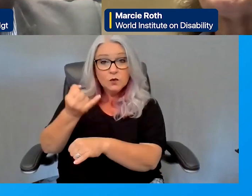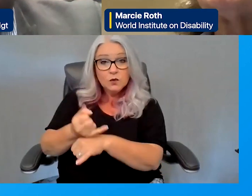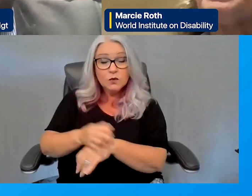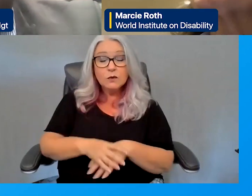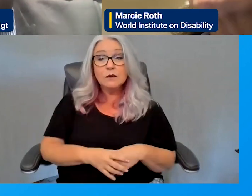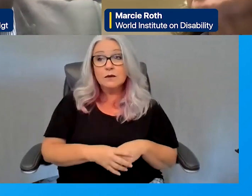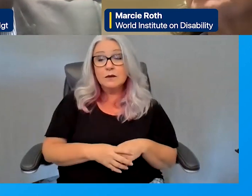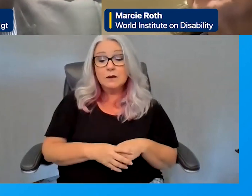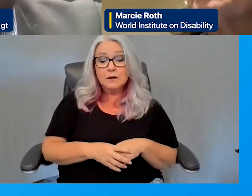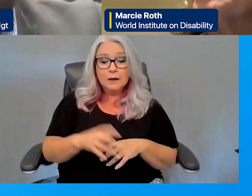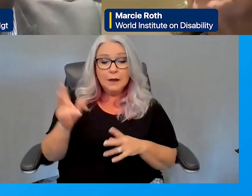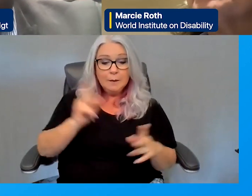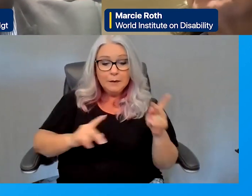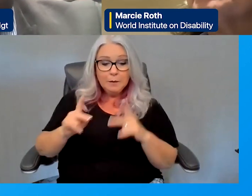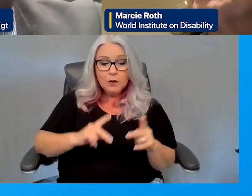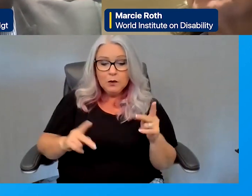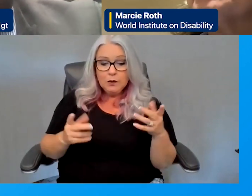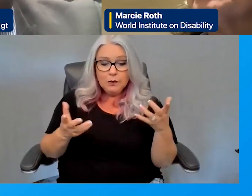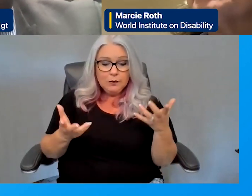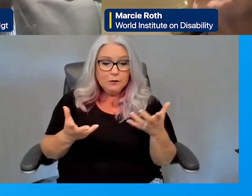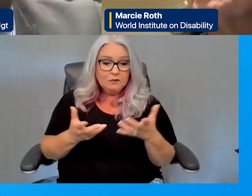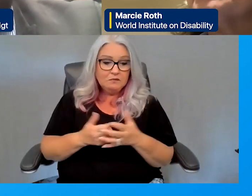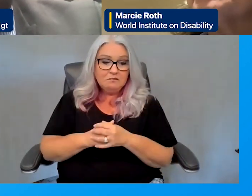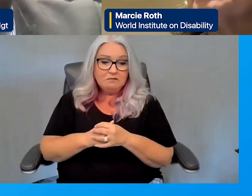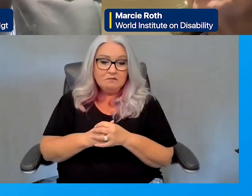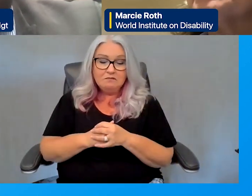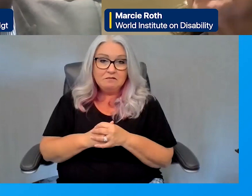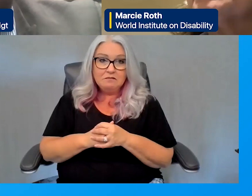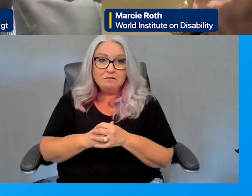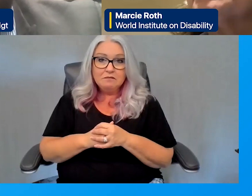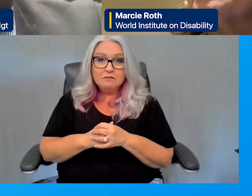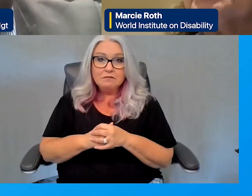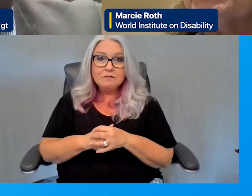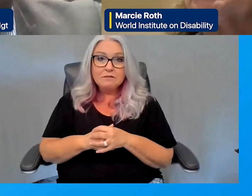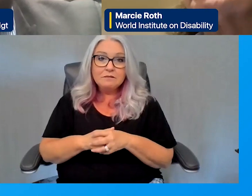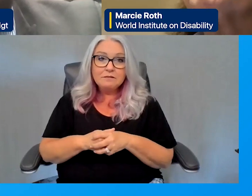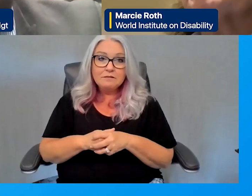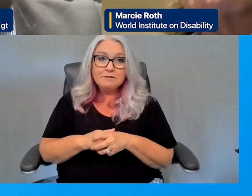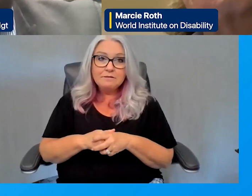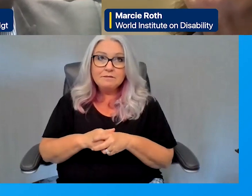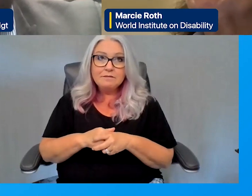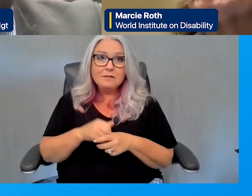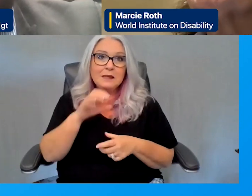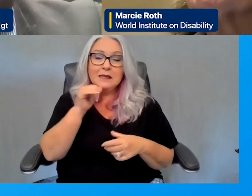are not equally effective